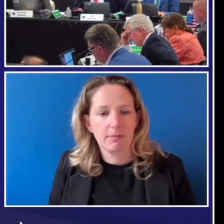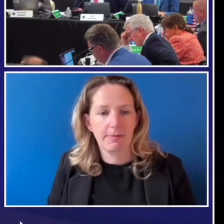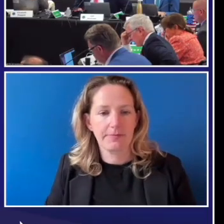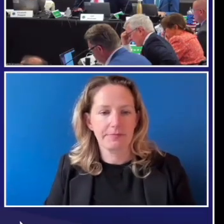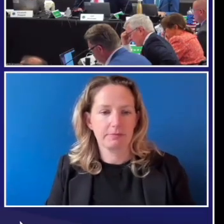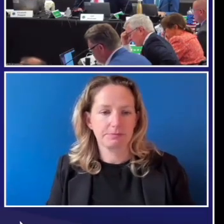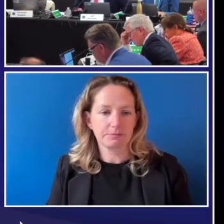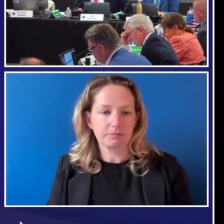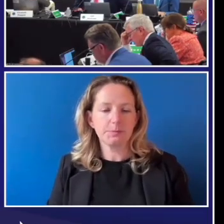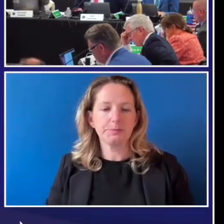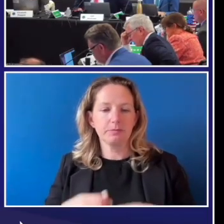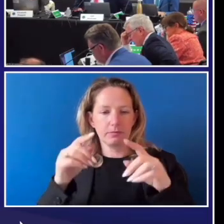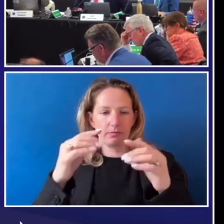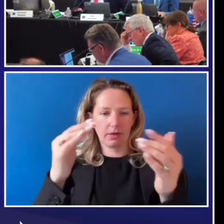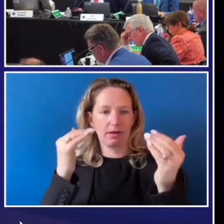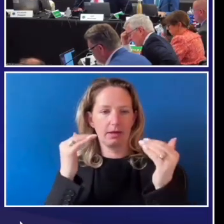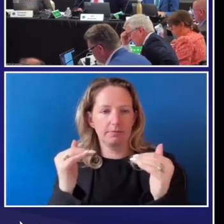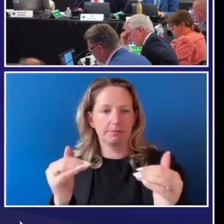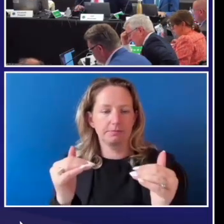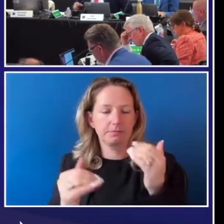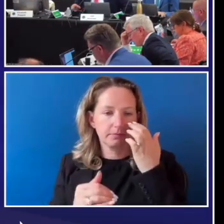go down to, um, to be,